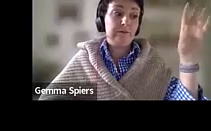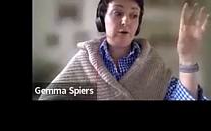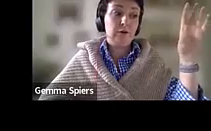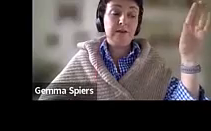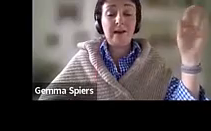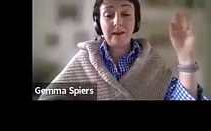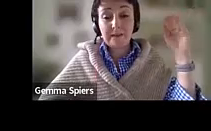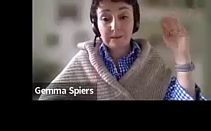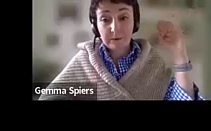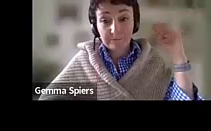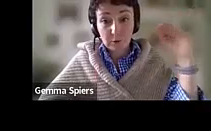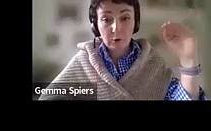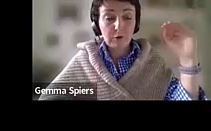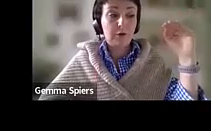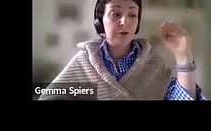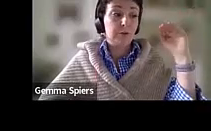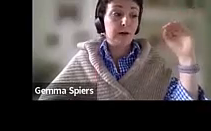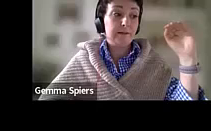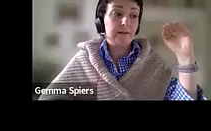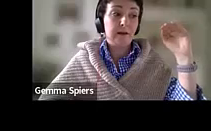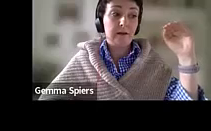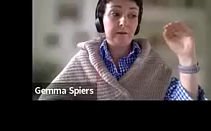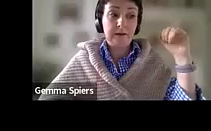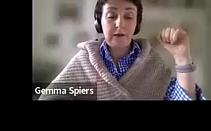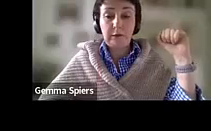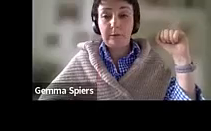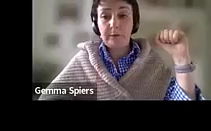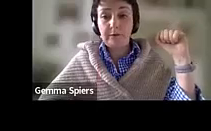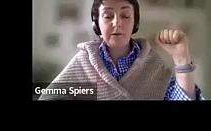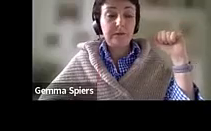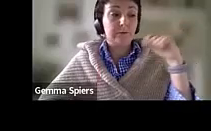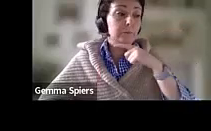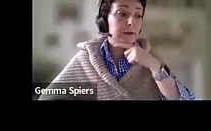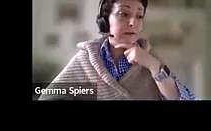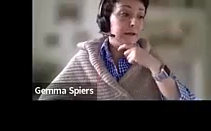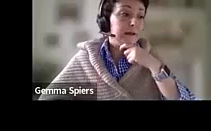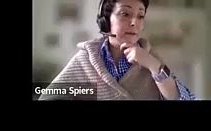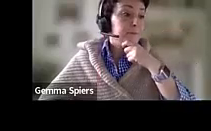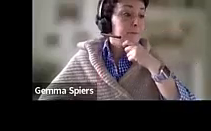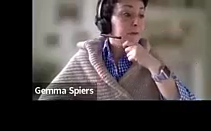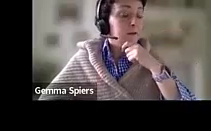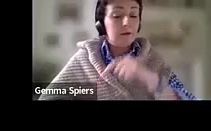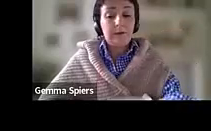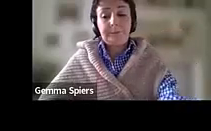disadvantage than men of the life course. And this is before you add, in the health and economic burdens of unpaid care.